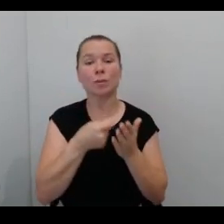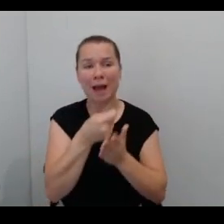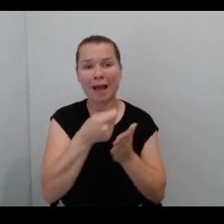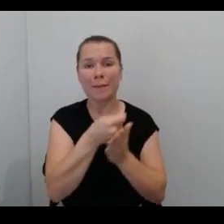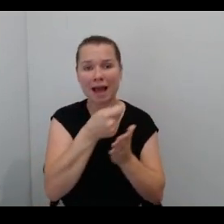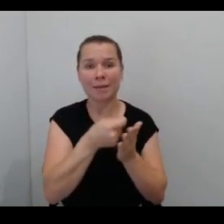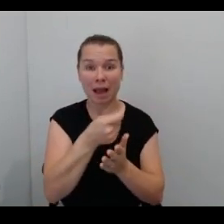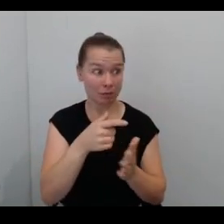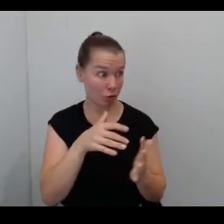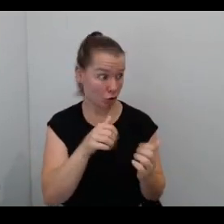Thank you.